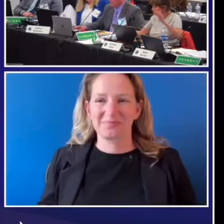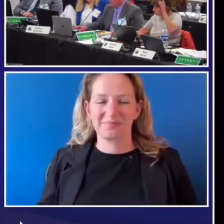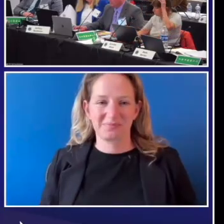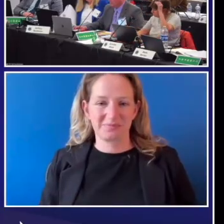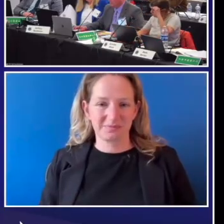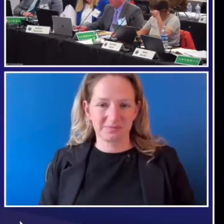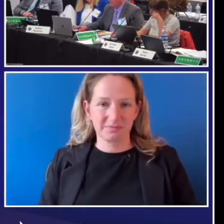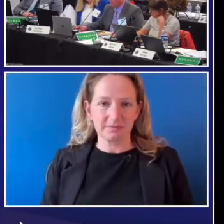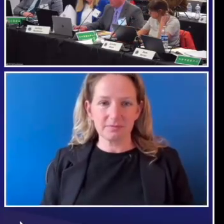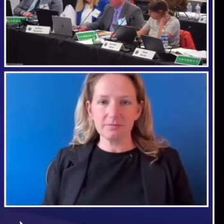Fair enough. We'll take a look.